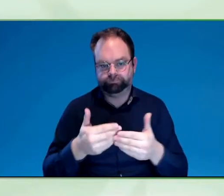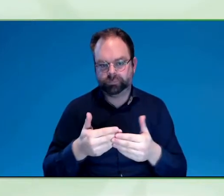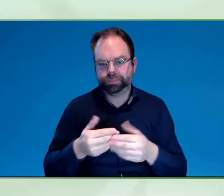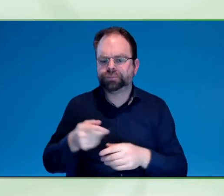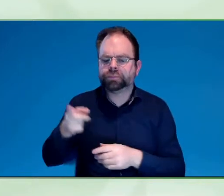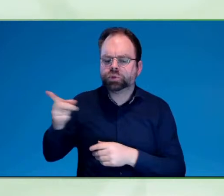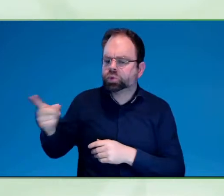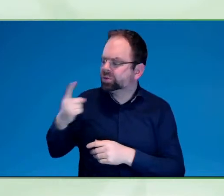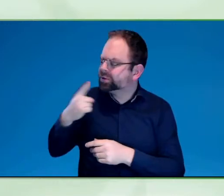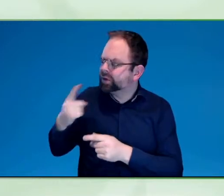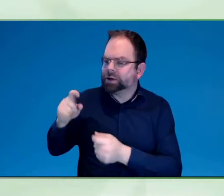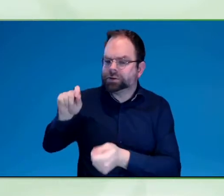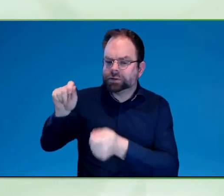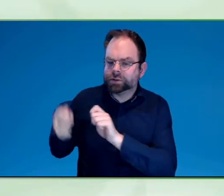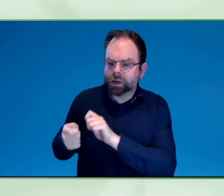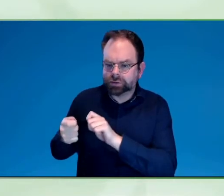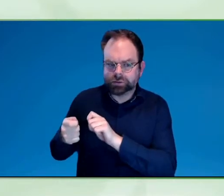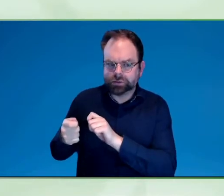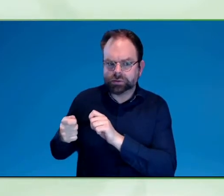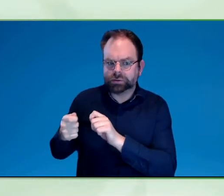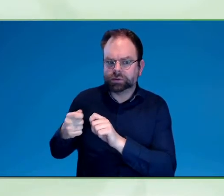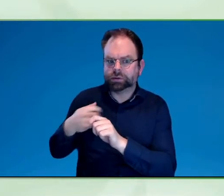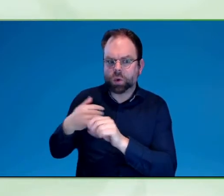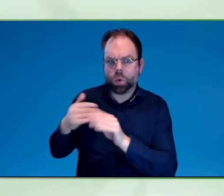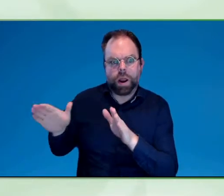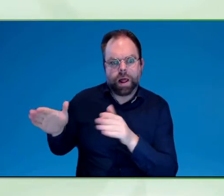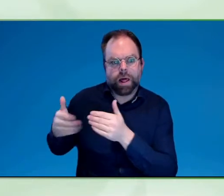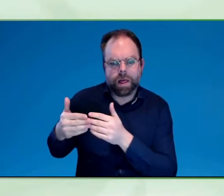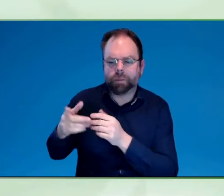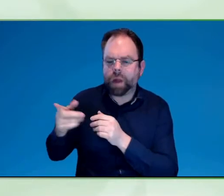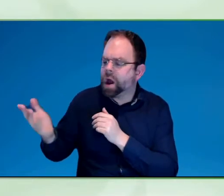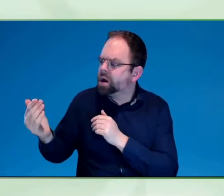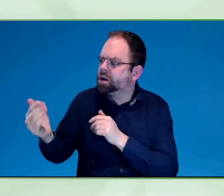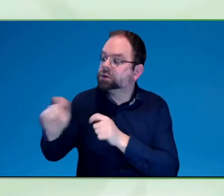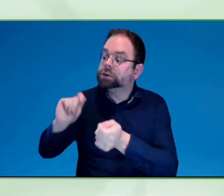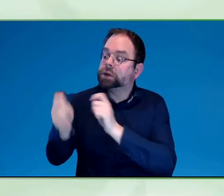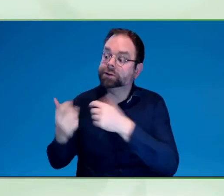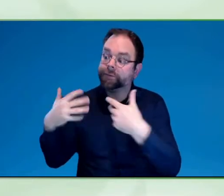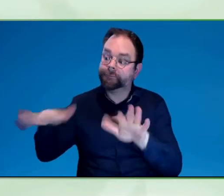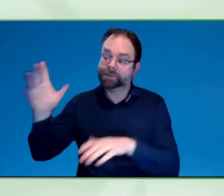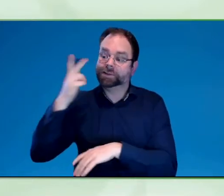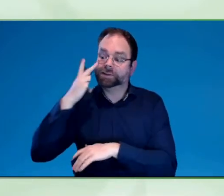we have seen a shift in people who that they need to do it on their own to having more of a collaboration.